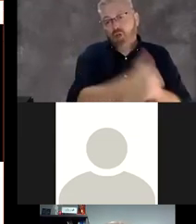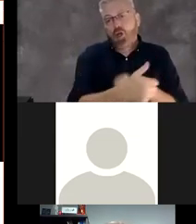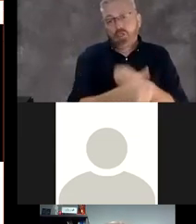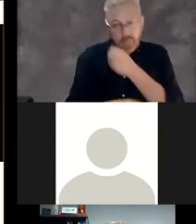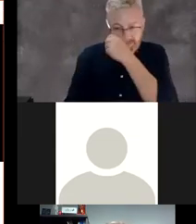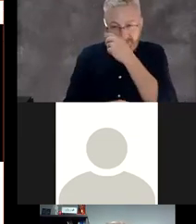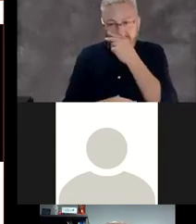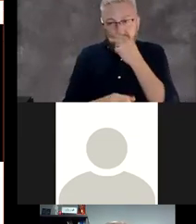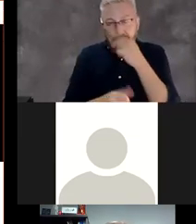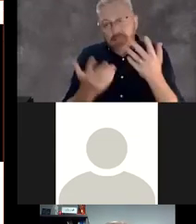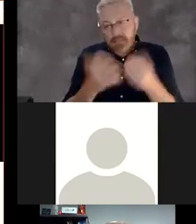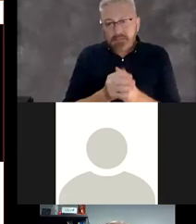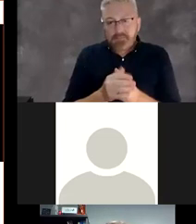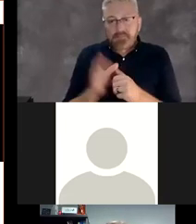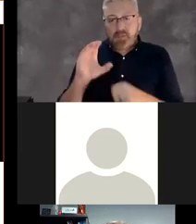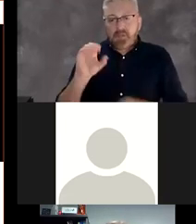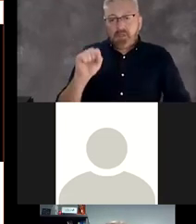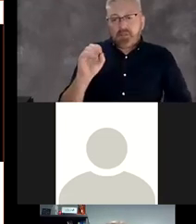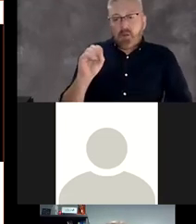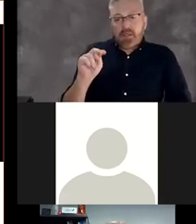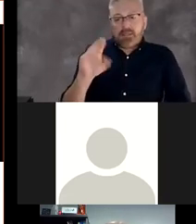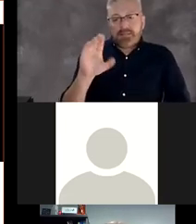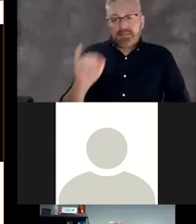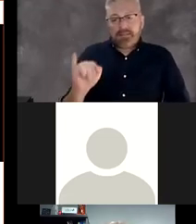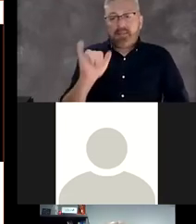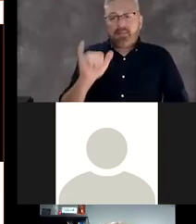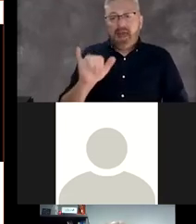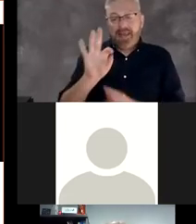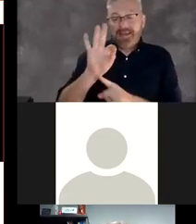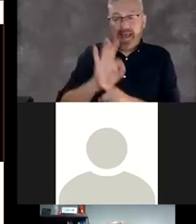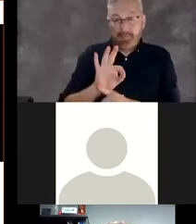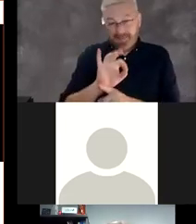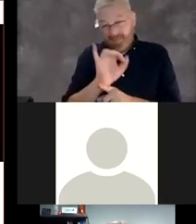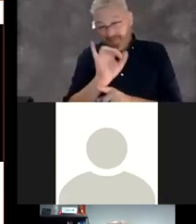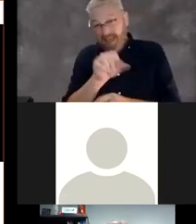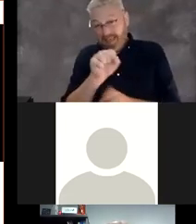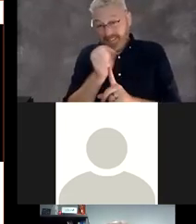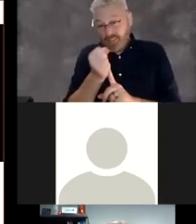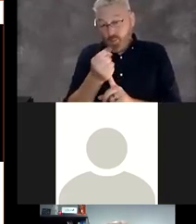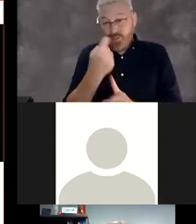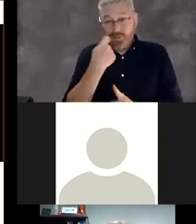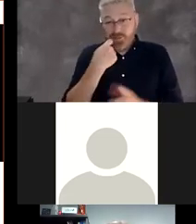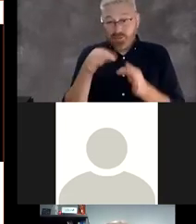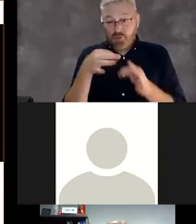Sonci: THE NINE MONTHS IN A SITUATION ISN'T GOING TO CROSS